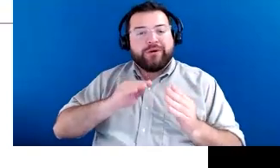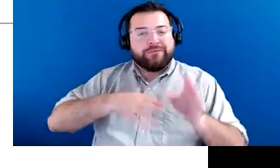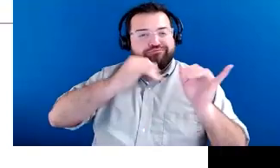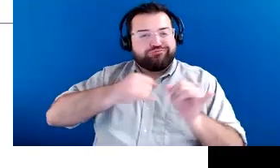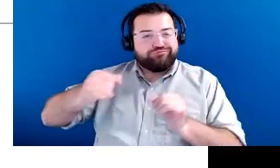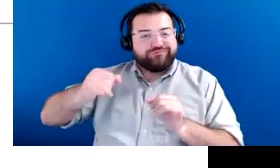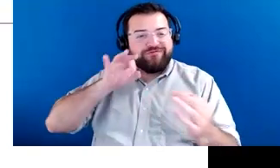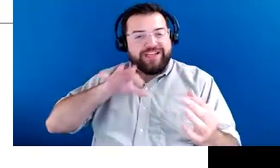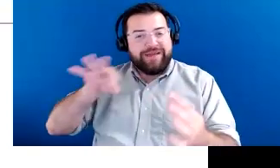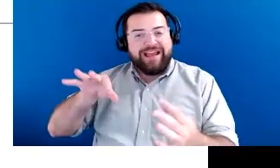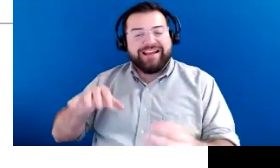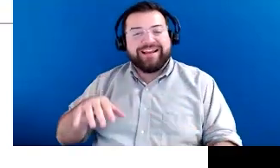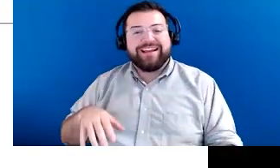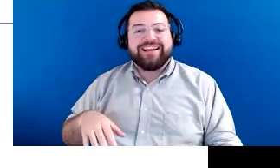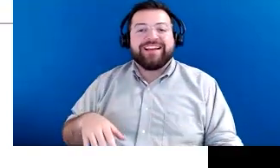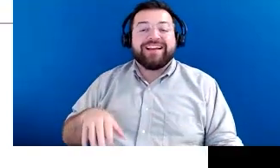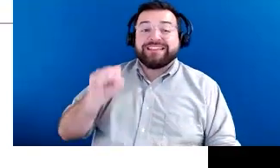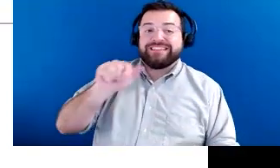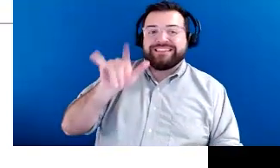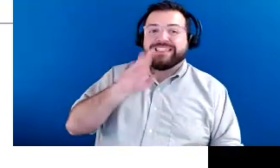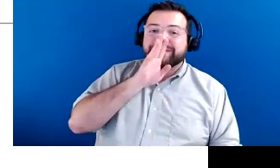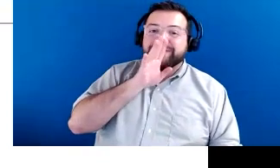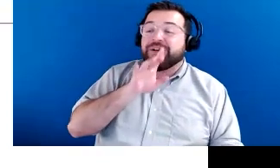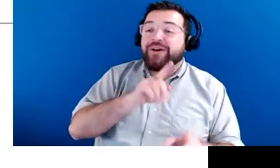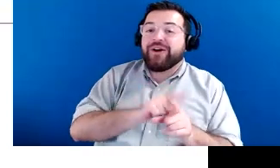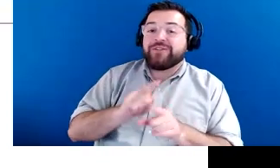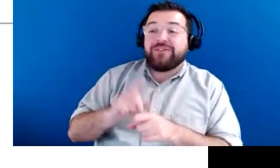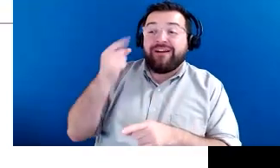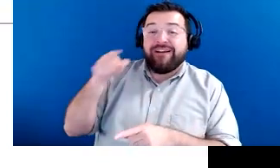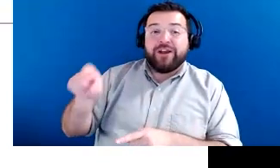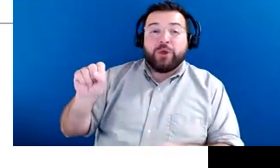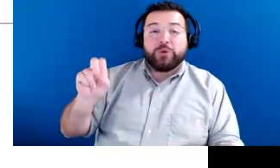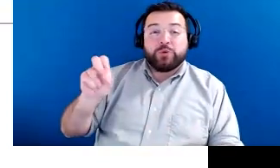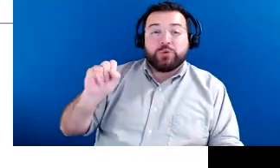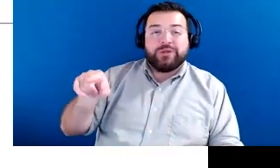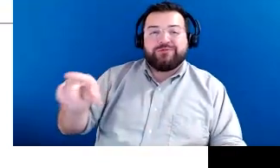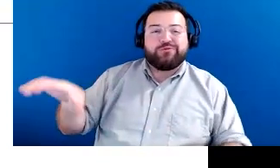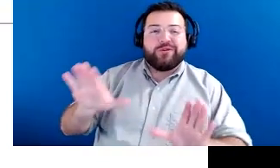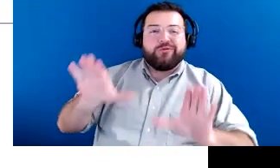And Susi is doing a great job of saving the questions in the chat.